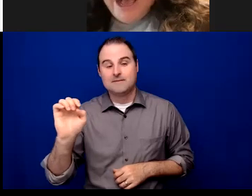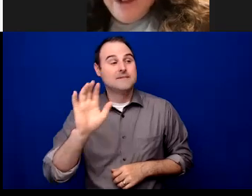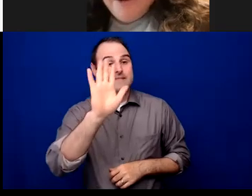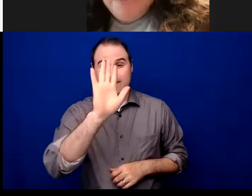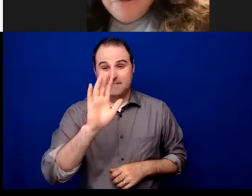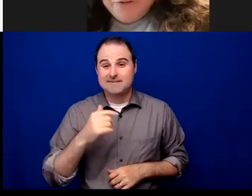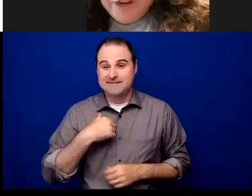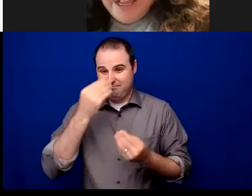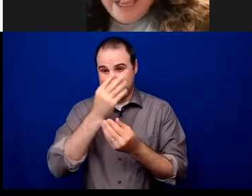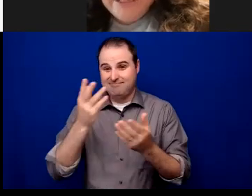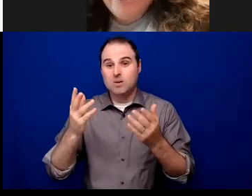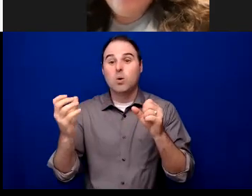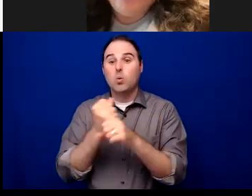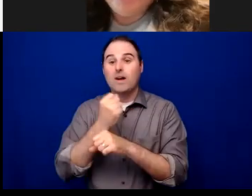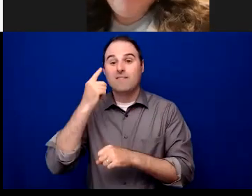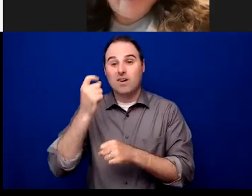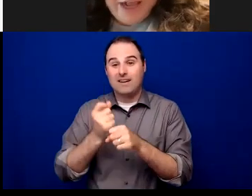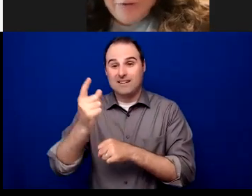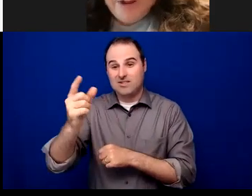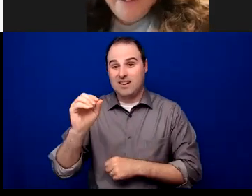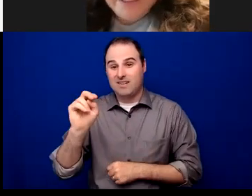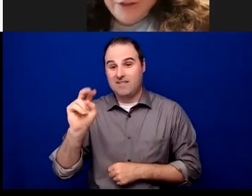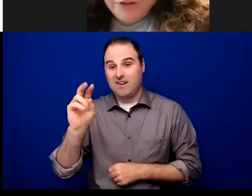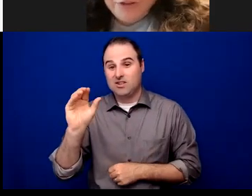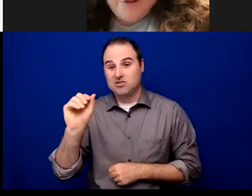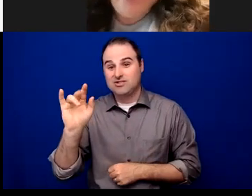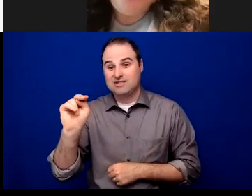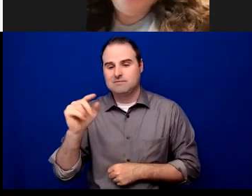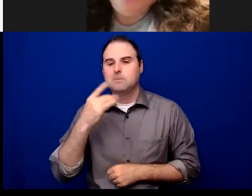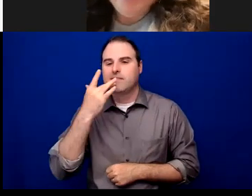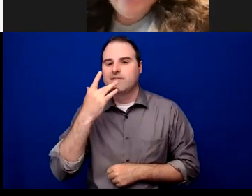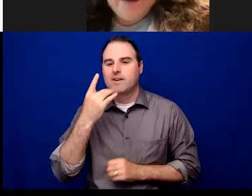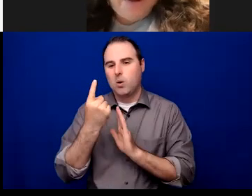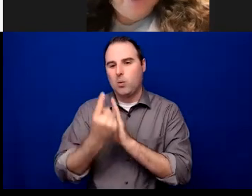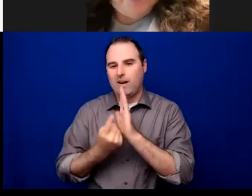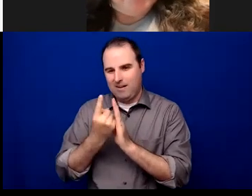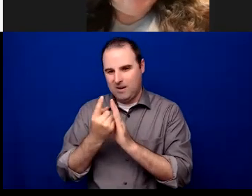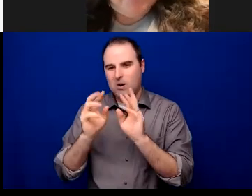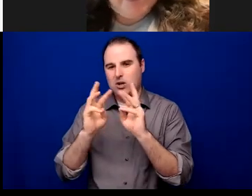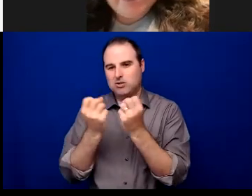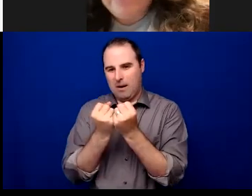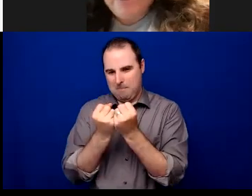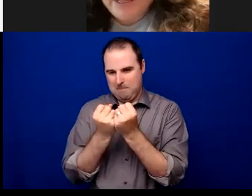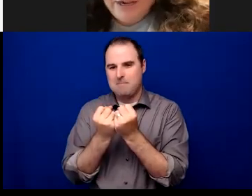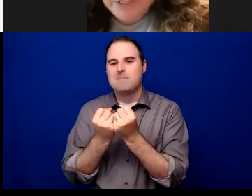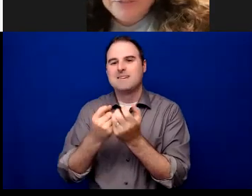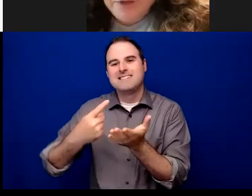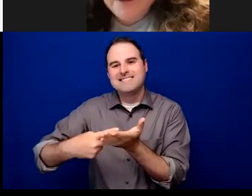I would have preferred a hands on workshop for an hour of us, how to learn how to do incorporating voice instead of bringing an outside speaker.